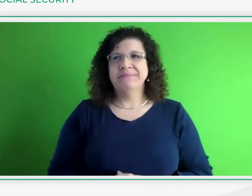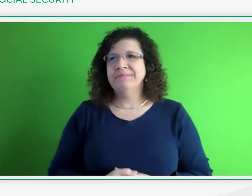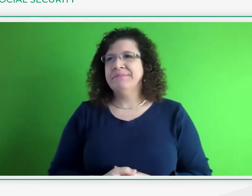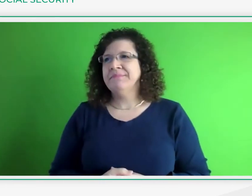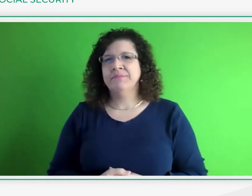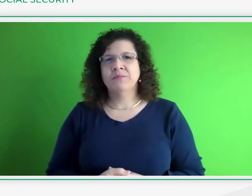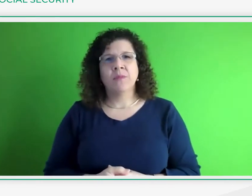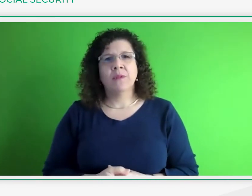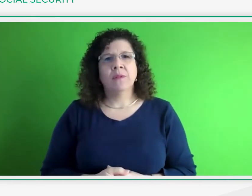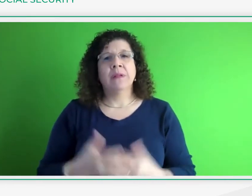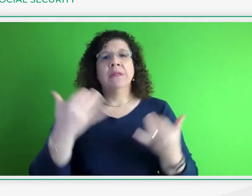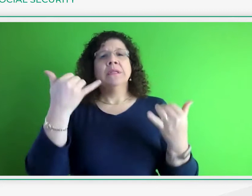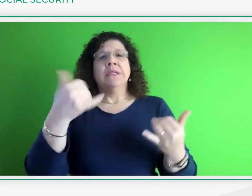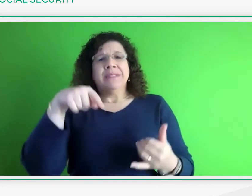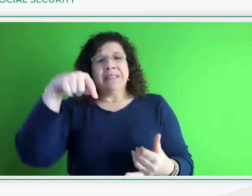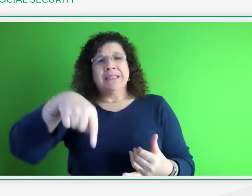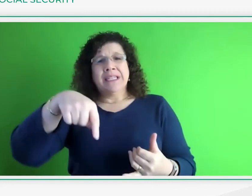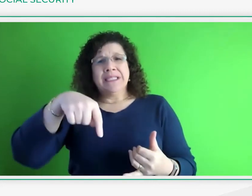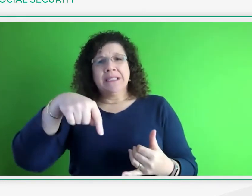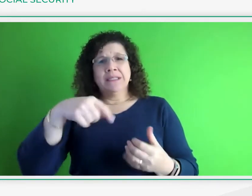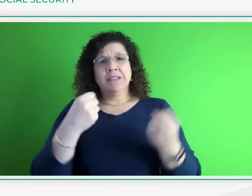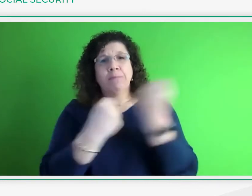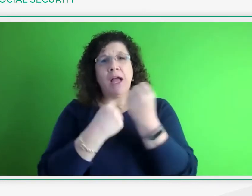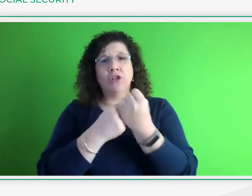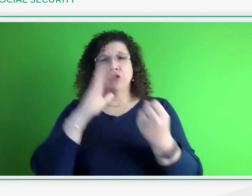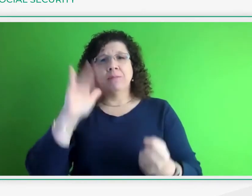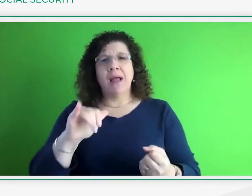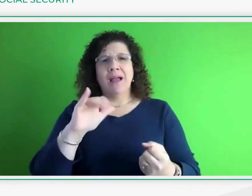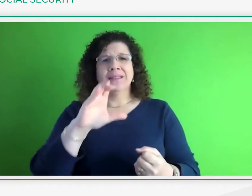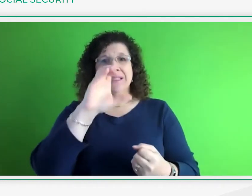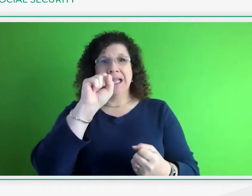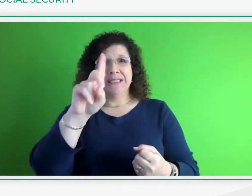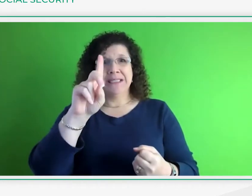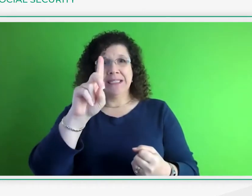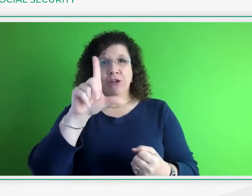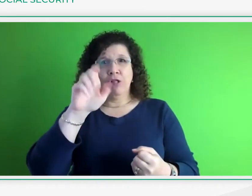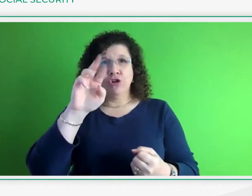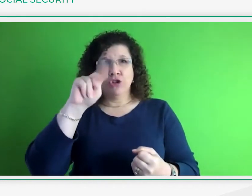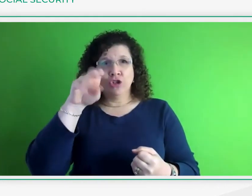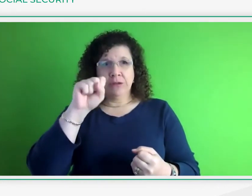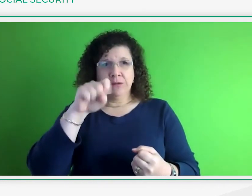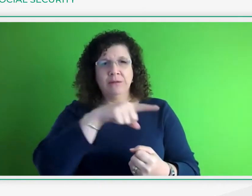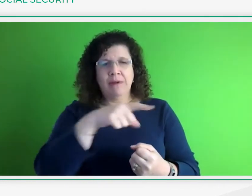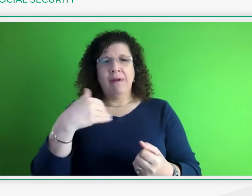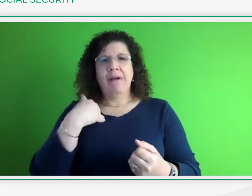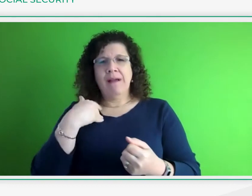This is sponsored by CSD Learns.